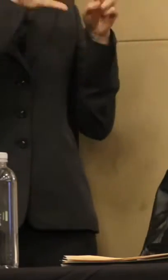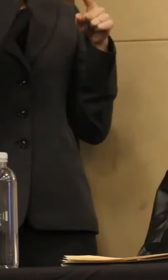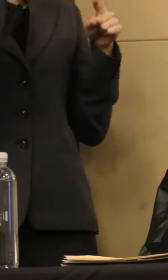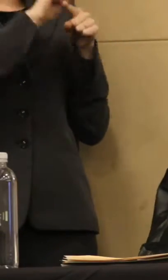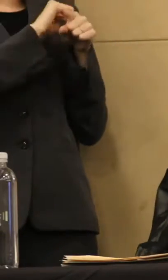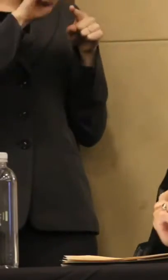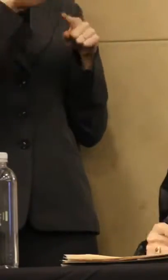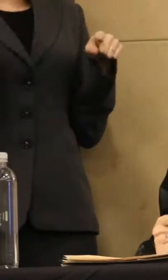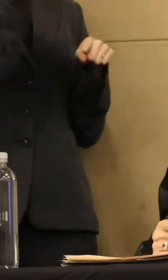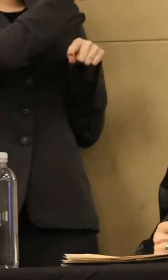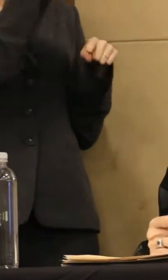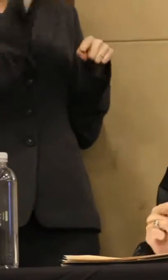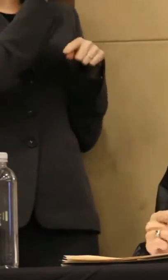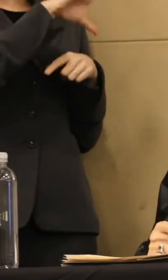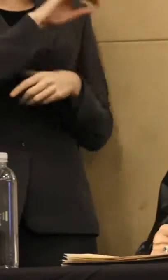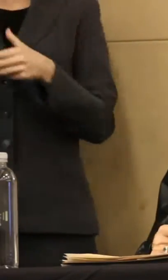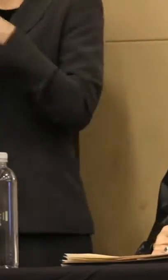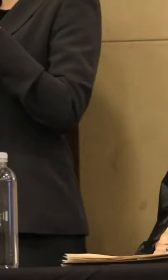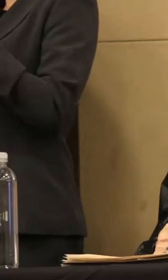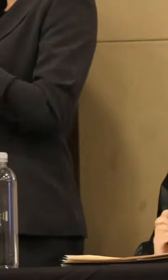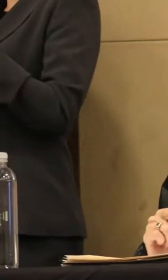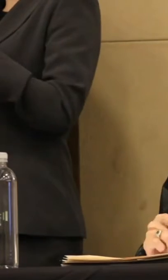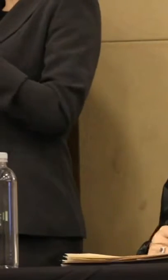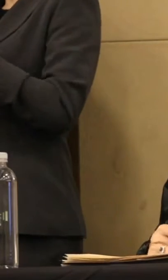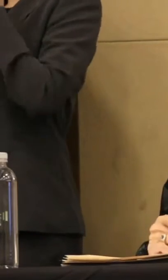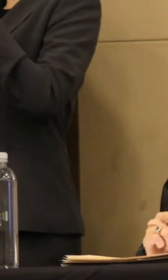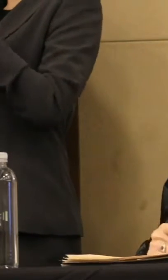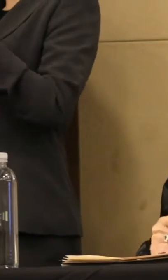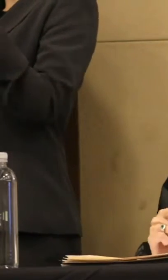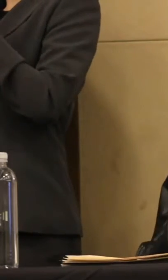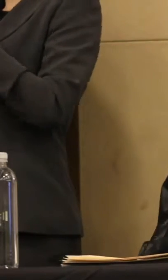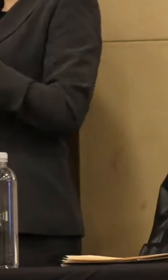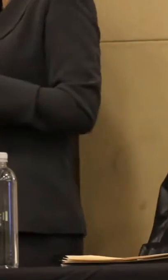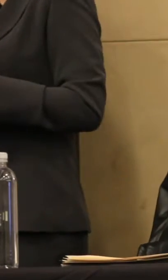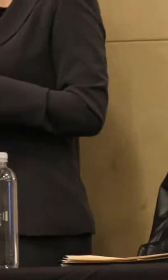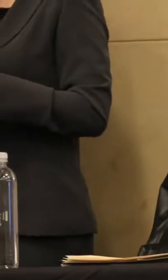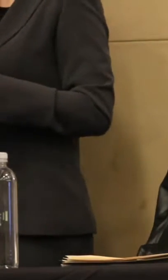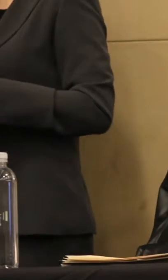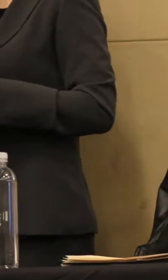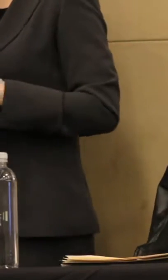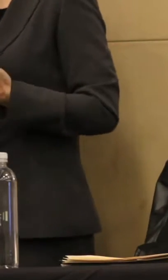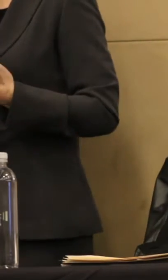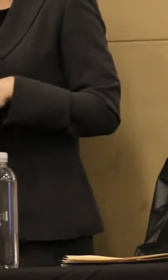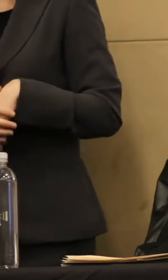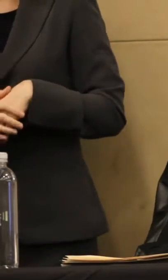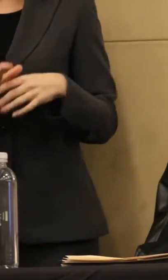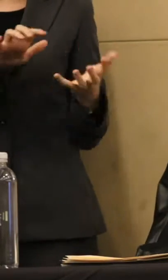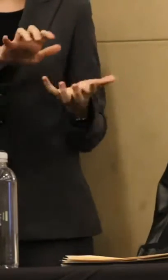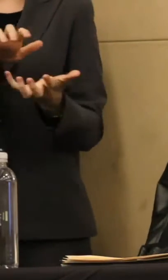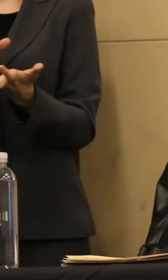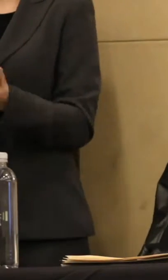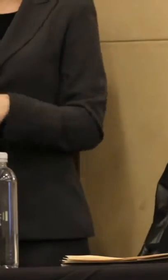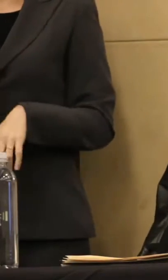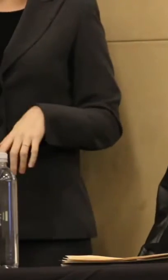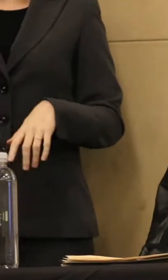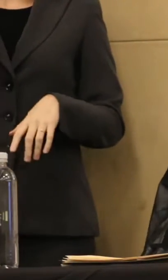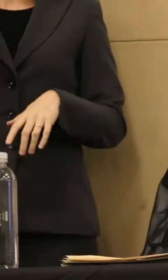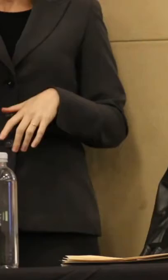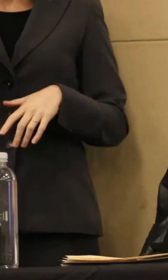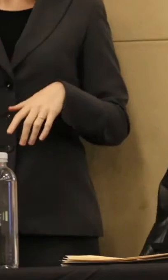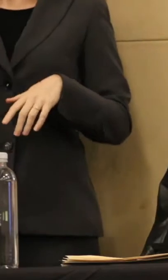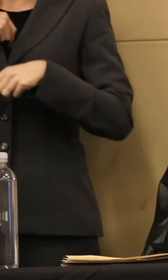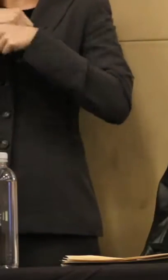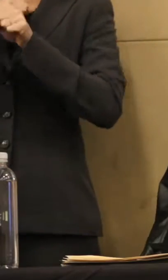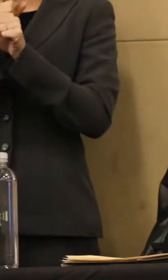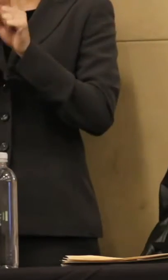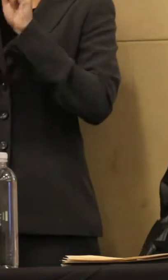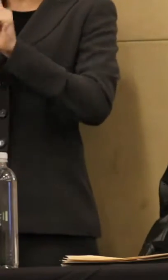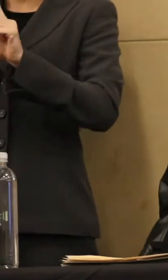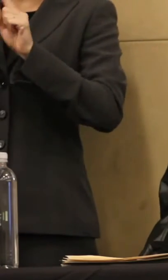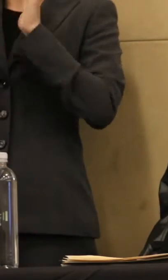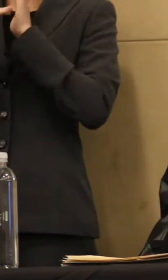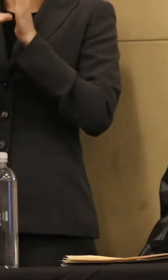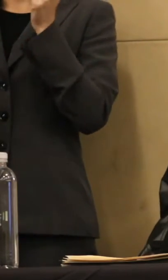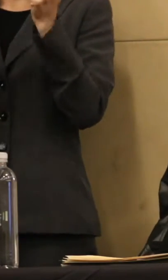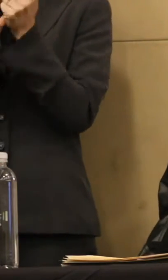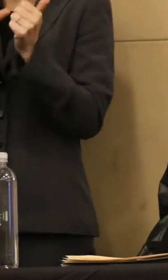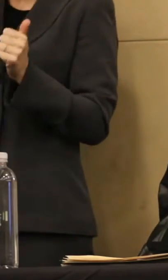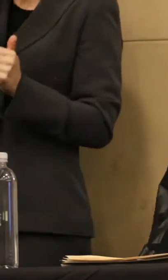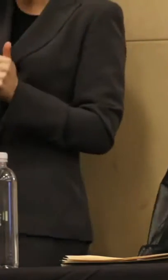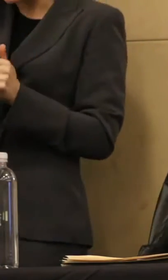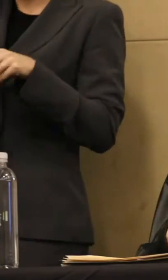So we also make a strong point of doing technical assistance directly with employers and states